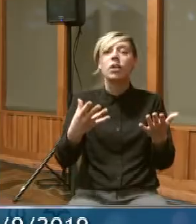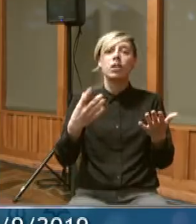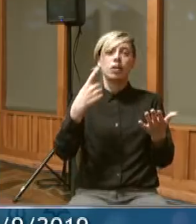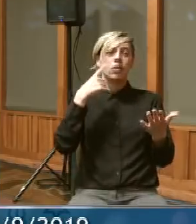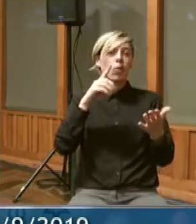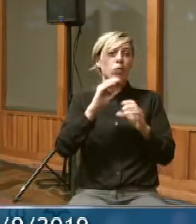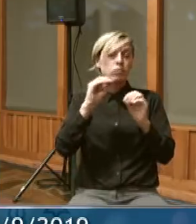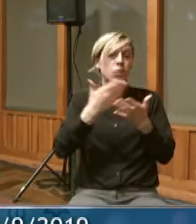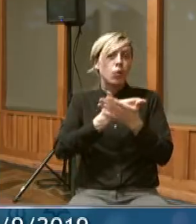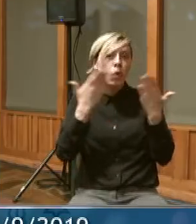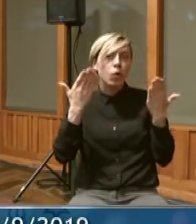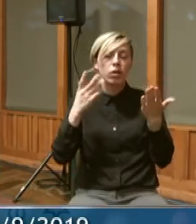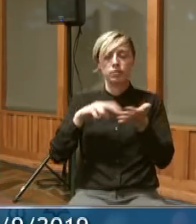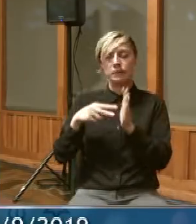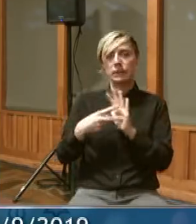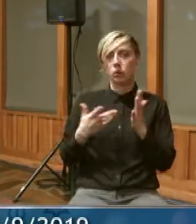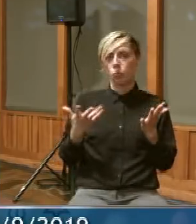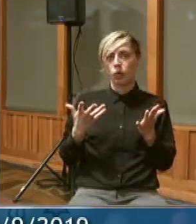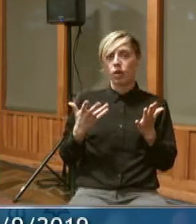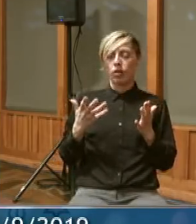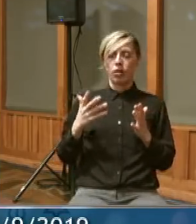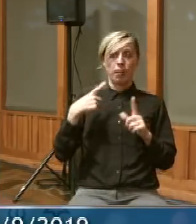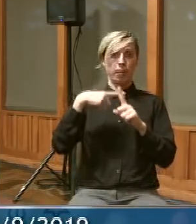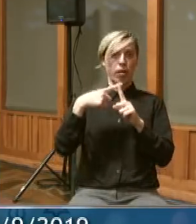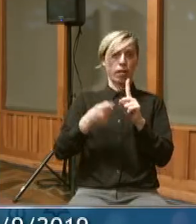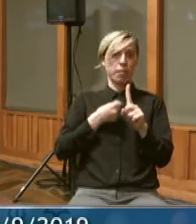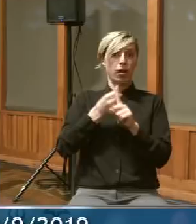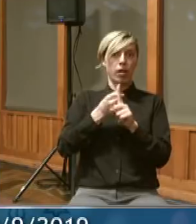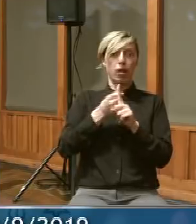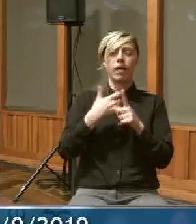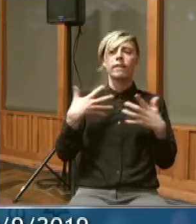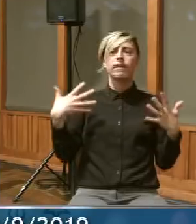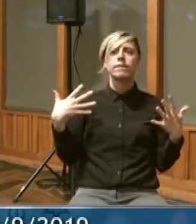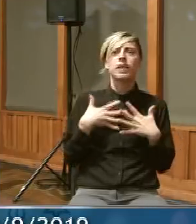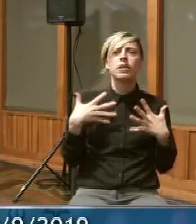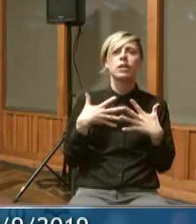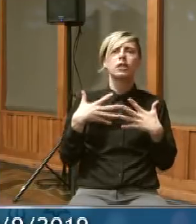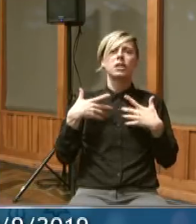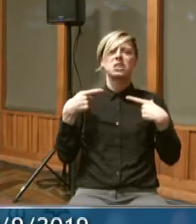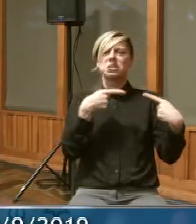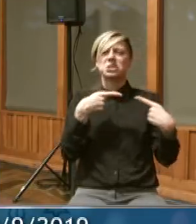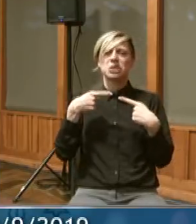MENTAL HEALTH. BUILDING UNDERSTANDING AND OPPORTUNITIES FOR HOUSED AND UNHOUSED COLLABORATION REDUCES